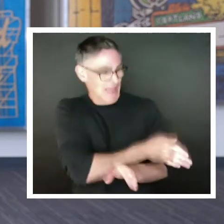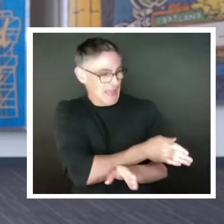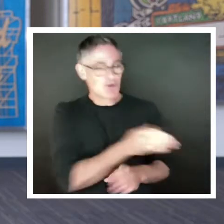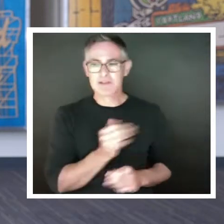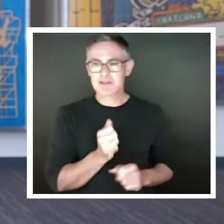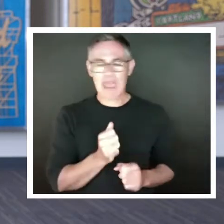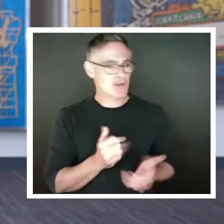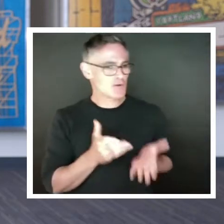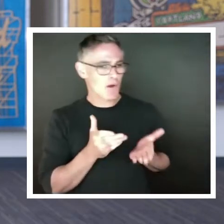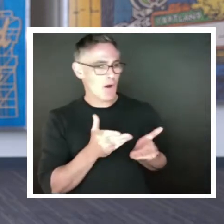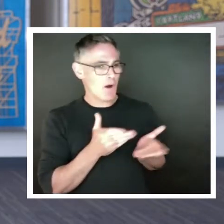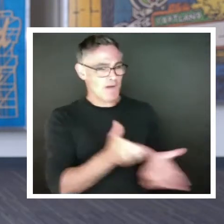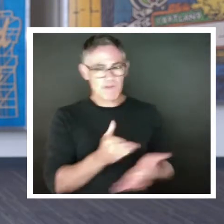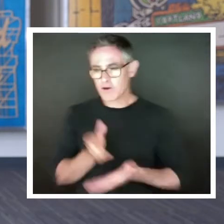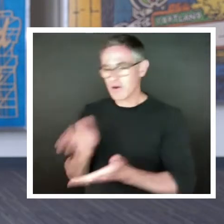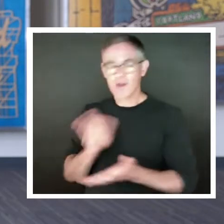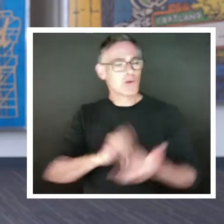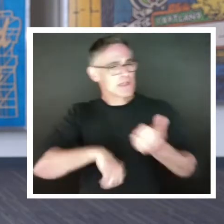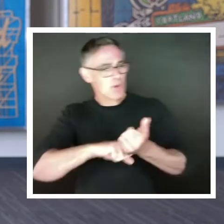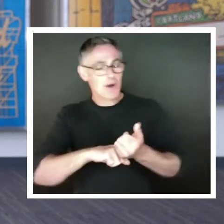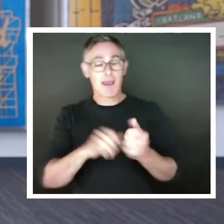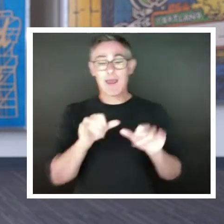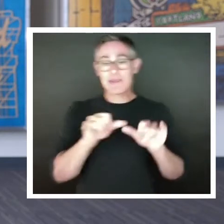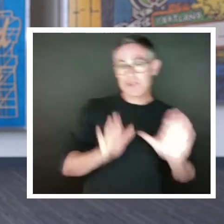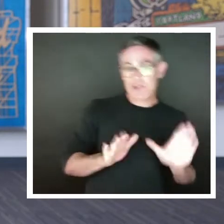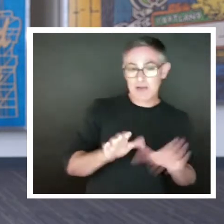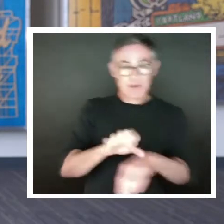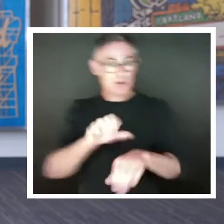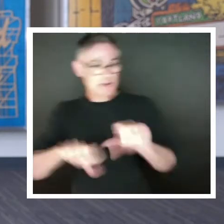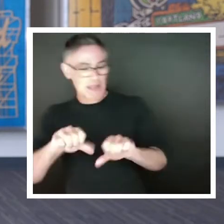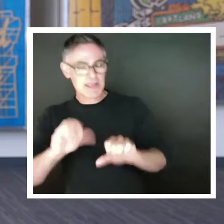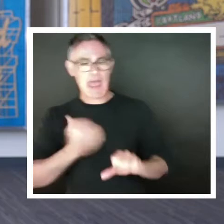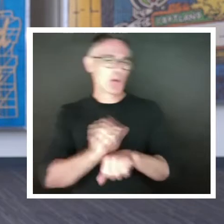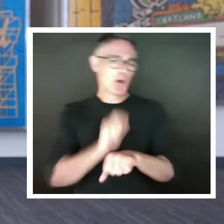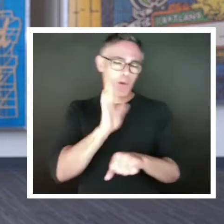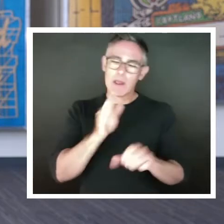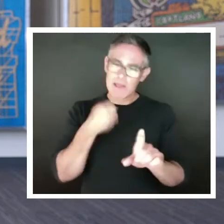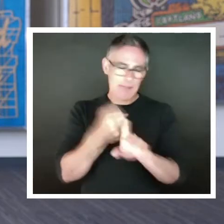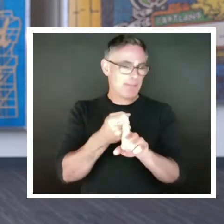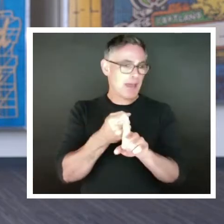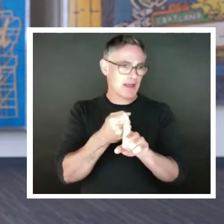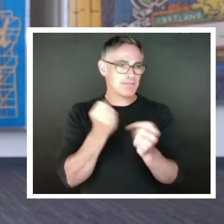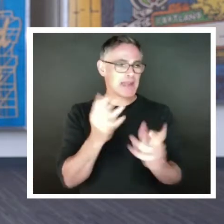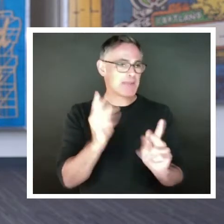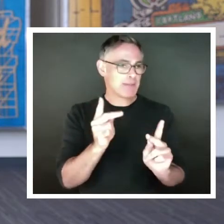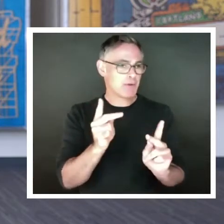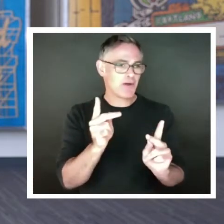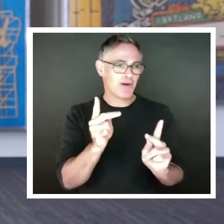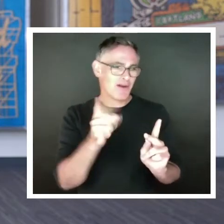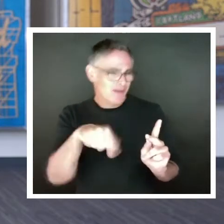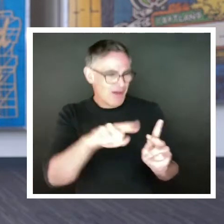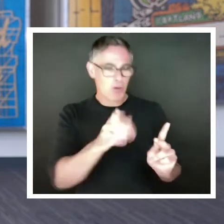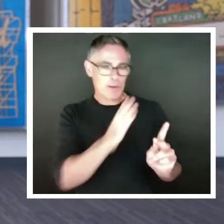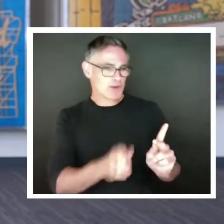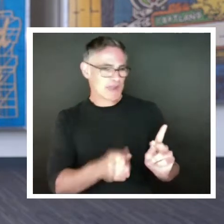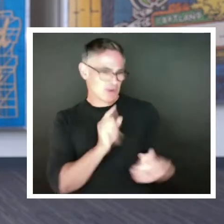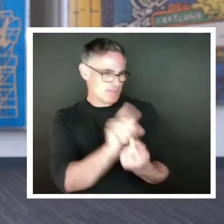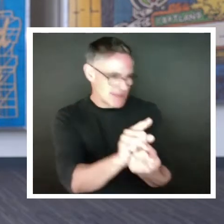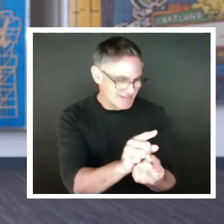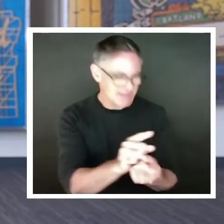As engineers and computer scientists, our work will impact many people we'll never even meet. Remember, design the future for all